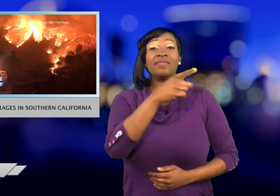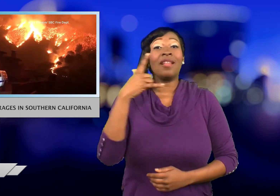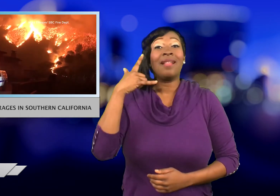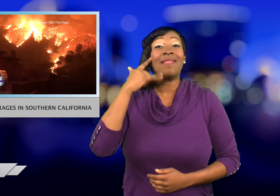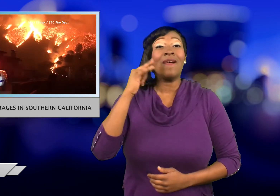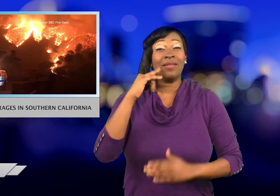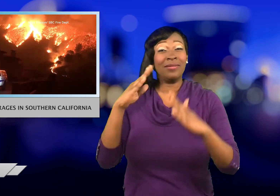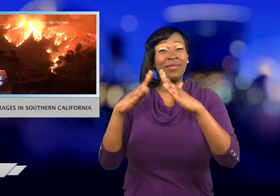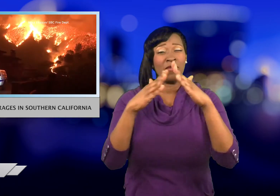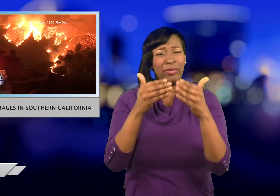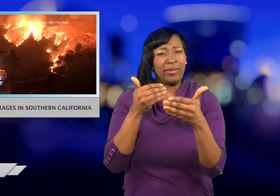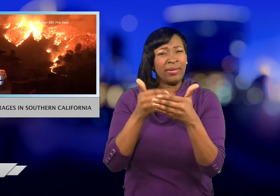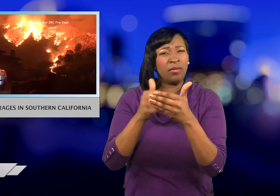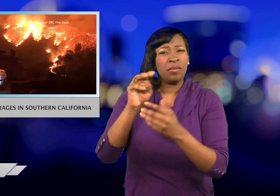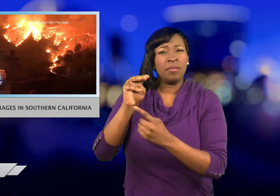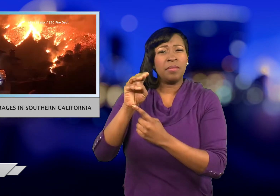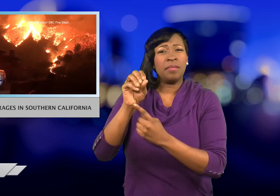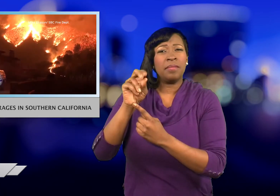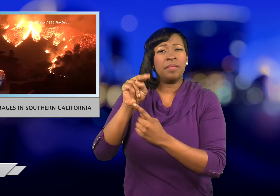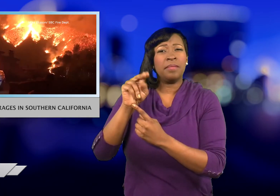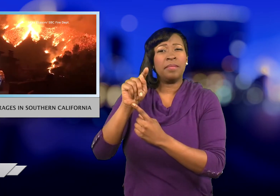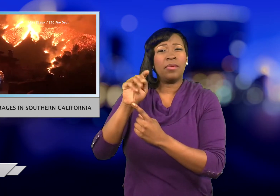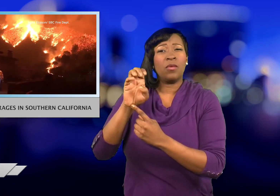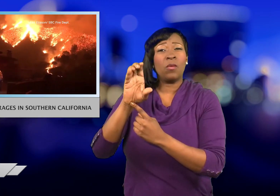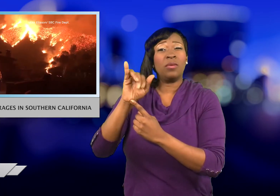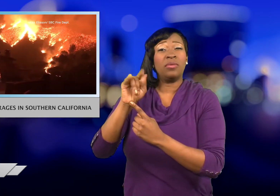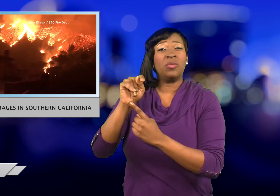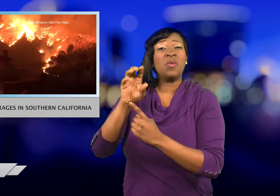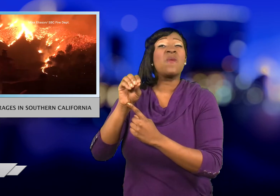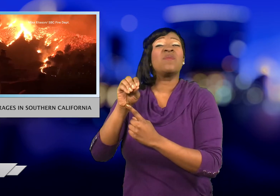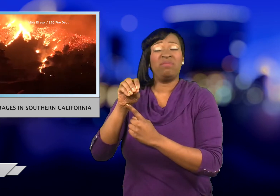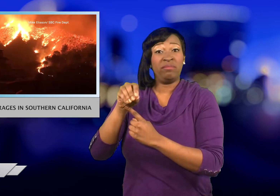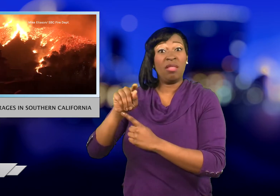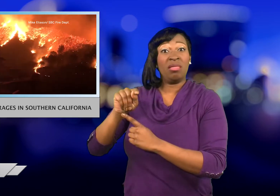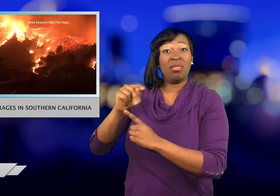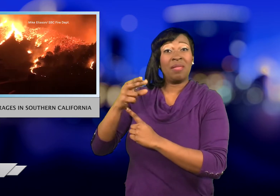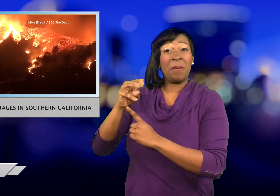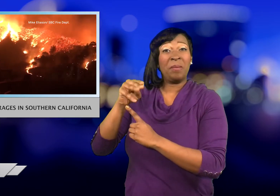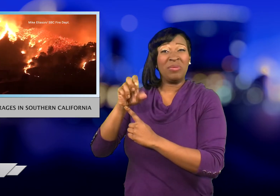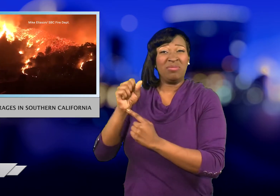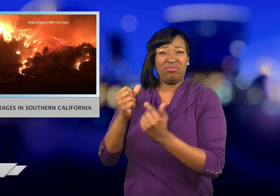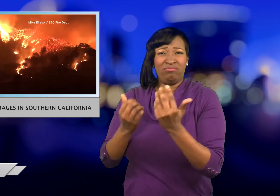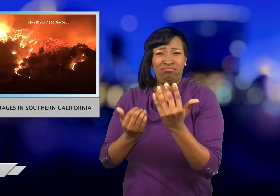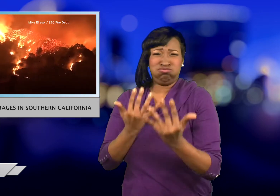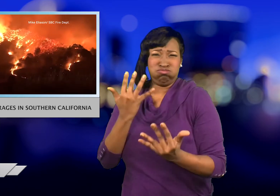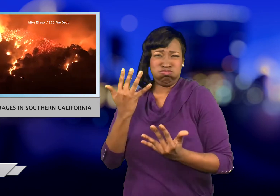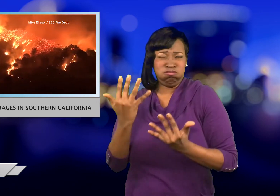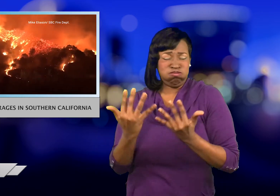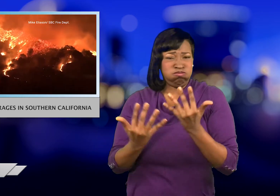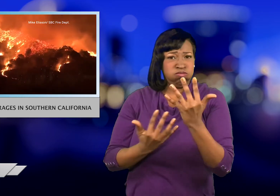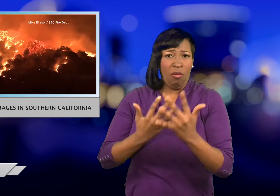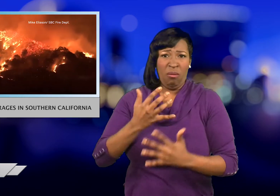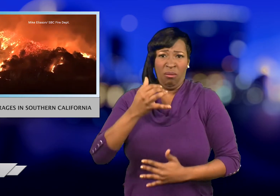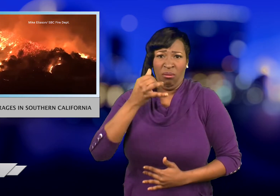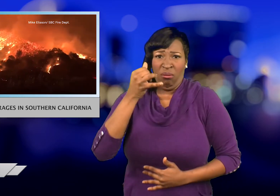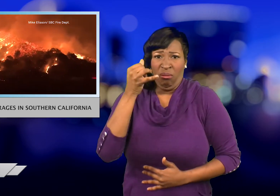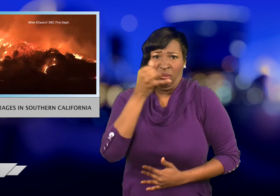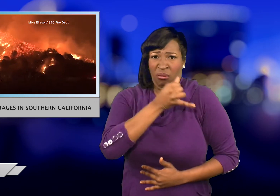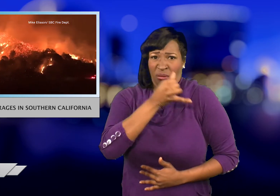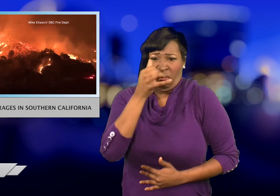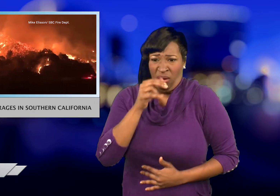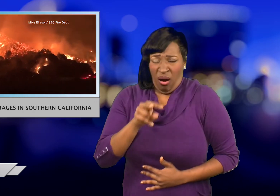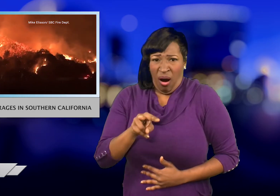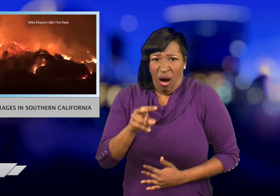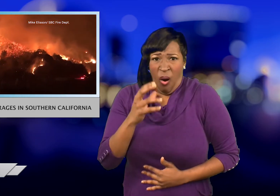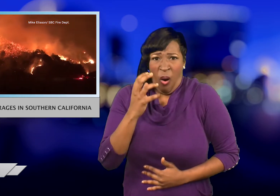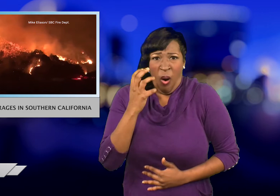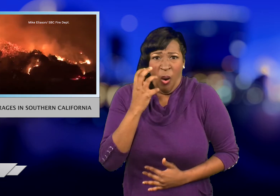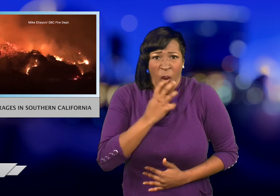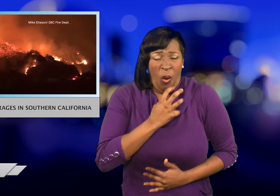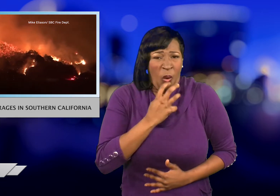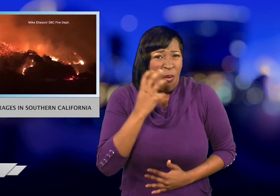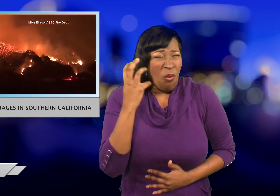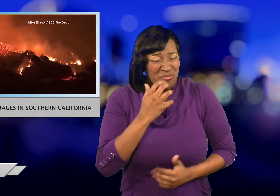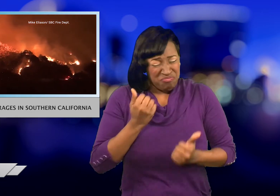Here's a dramatic look at the Thomas fire as it burns near Montecito, California.